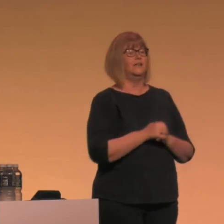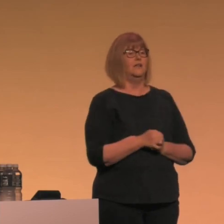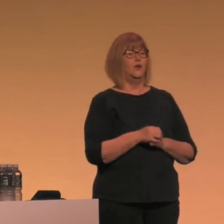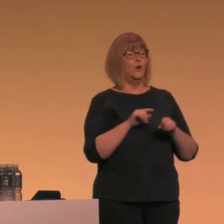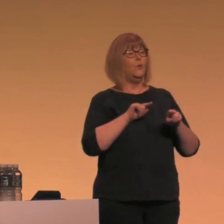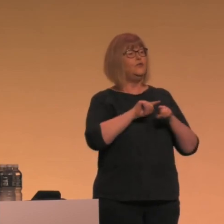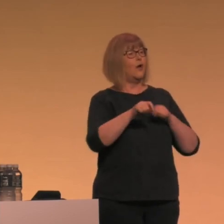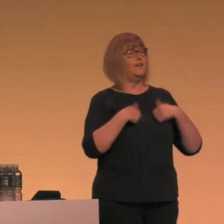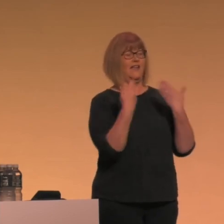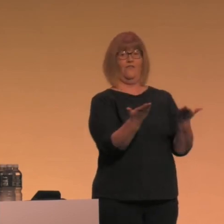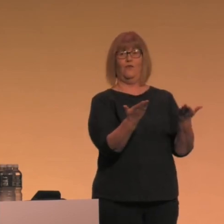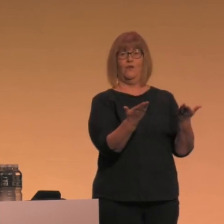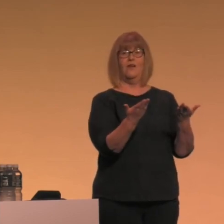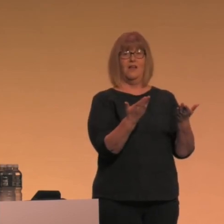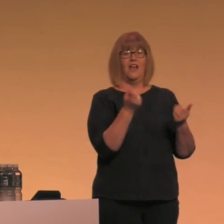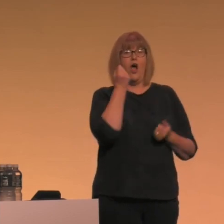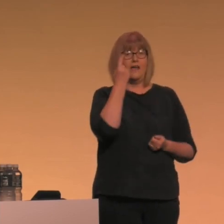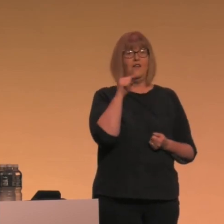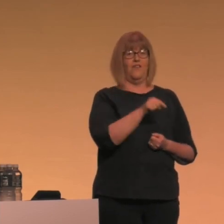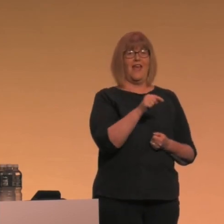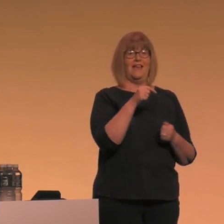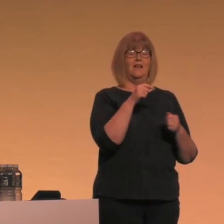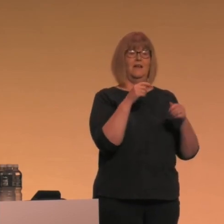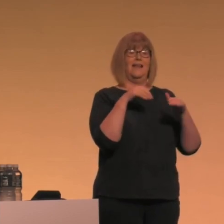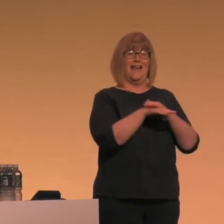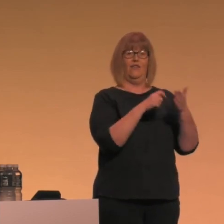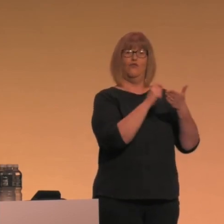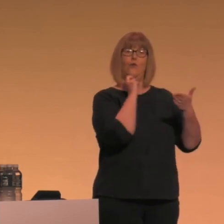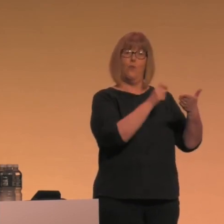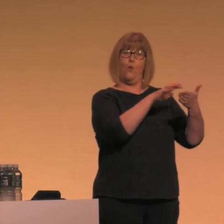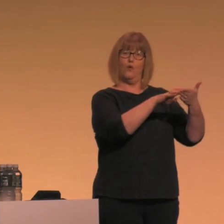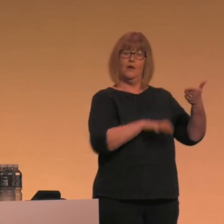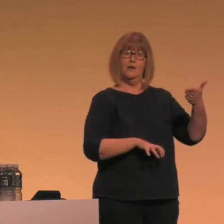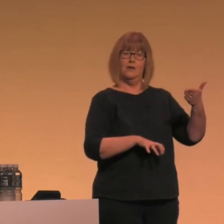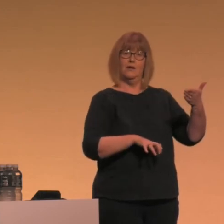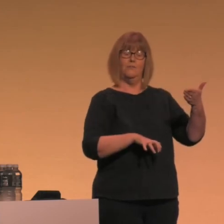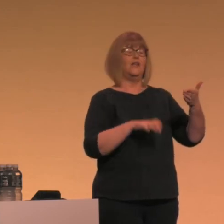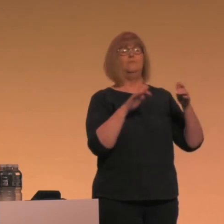anyway, but don't expect the answer yet.